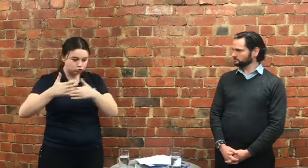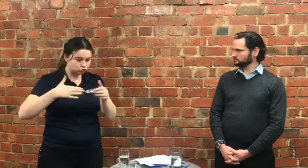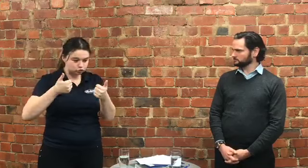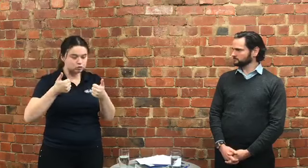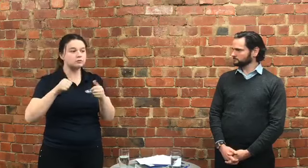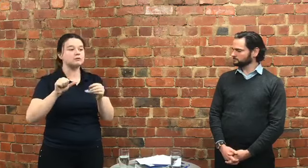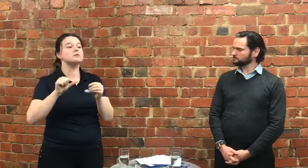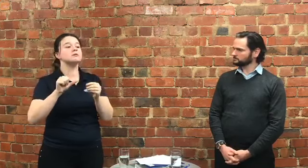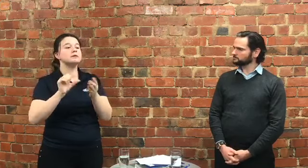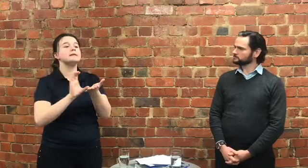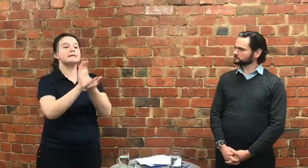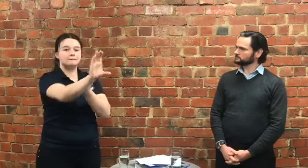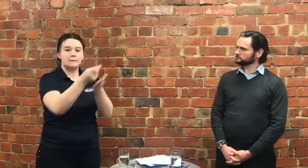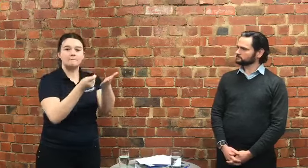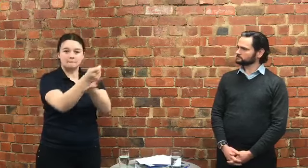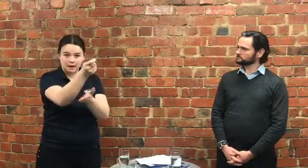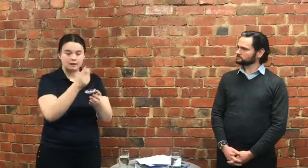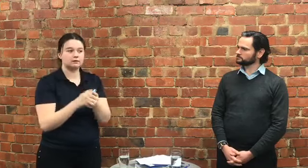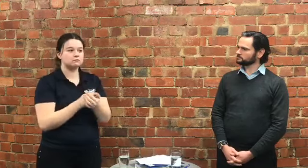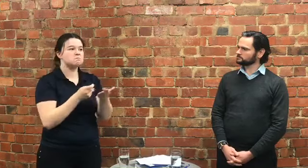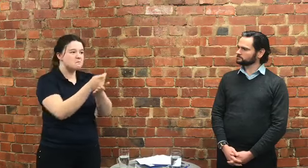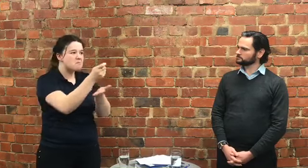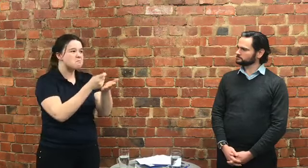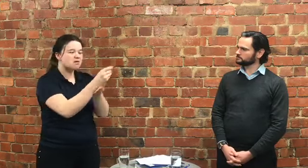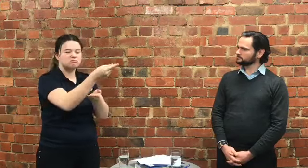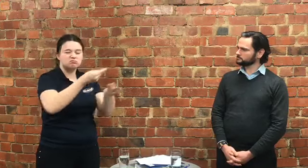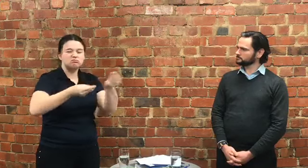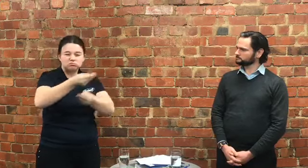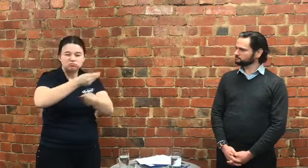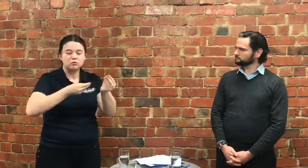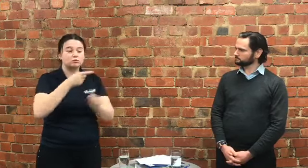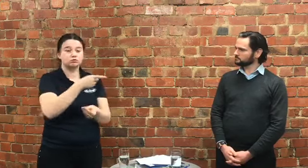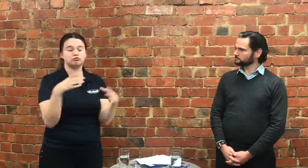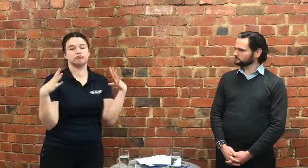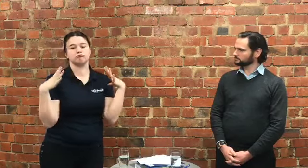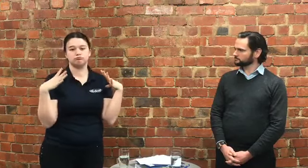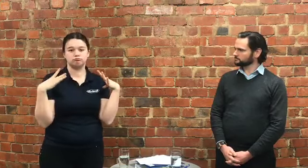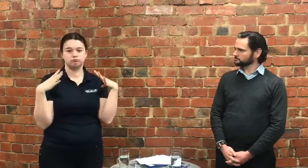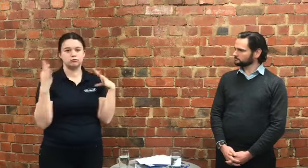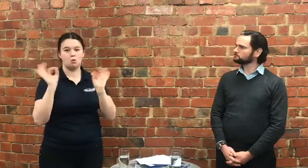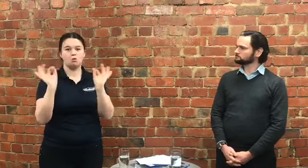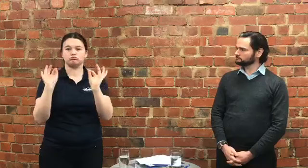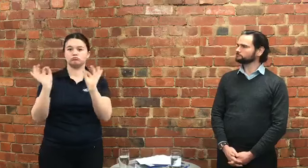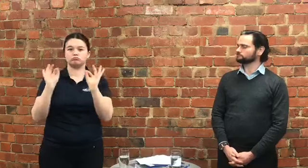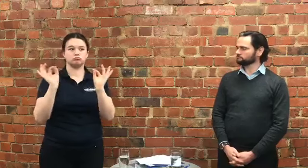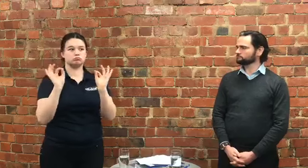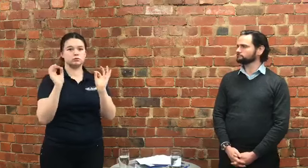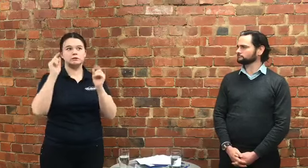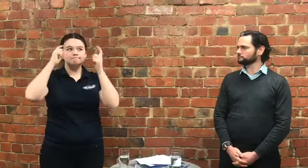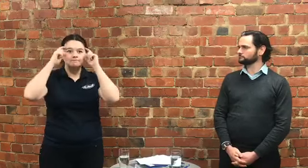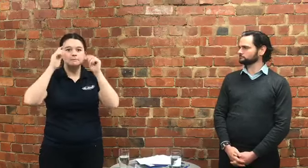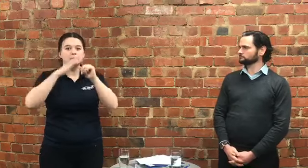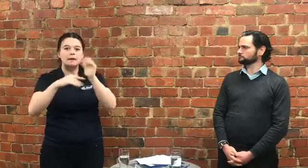You will have a number, and the NDIA will the pay the bills for interpreters, for the devices, and all sorts of things.